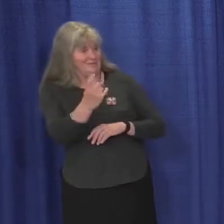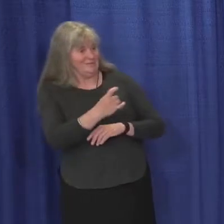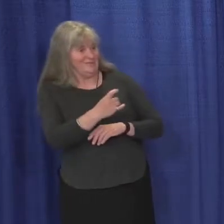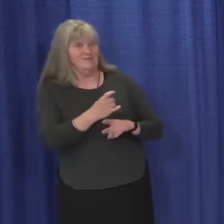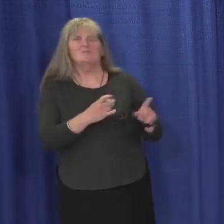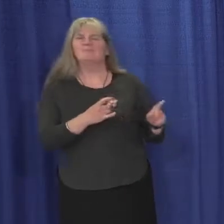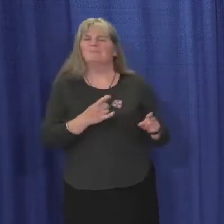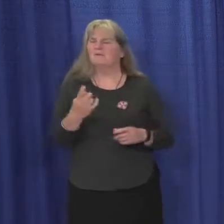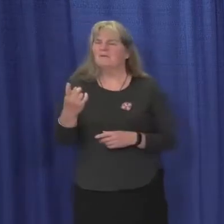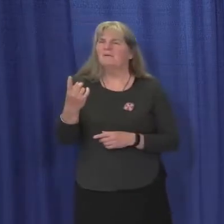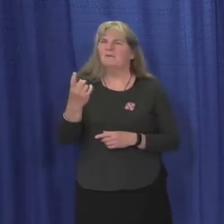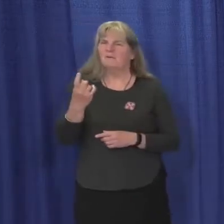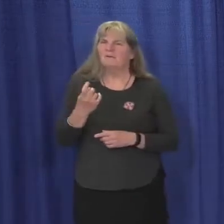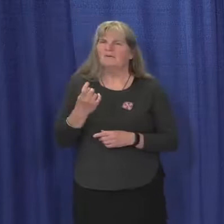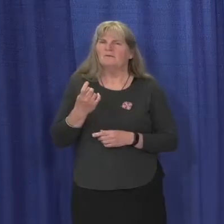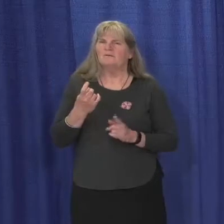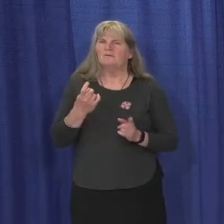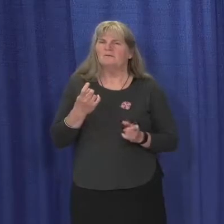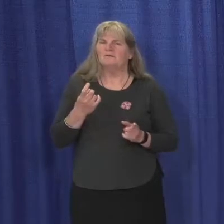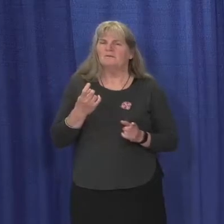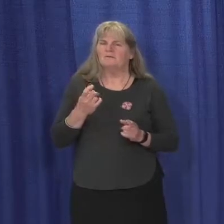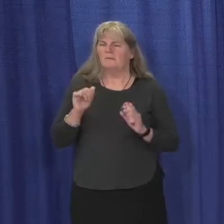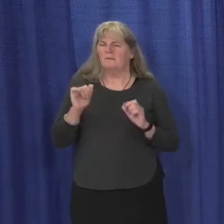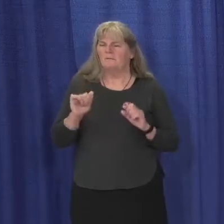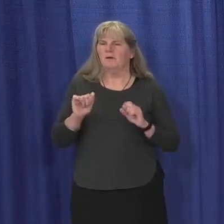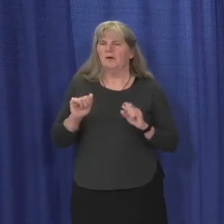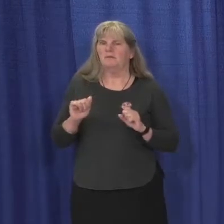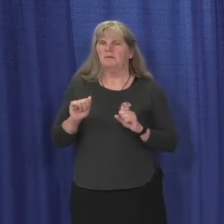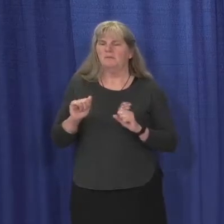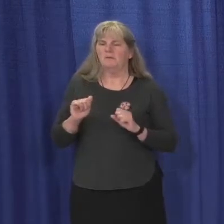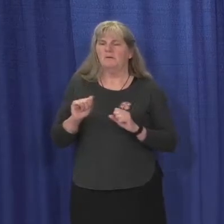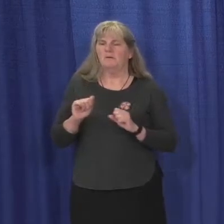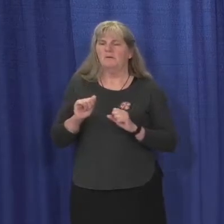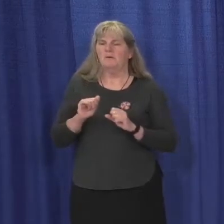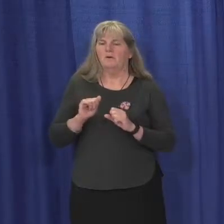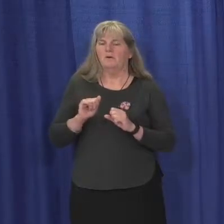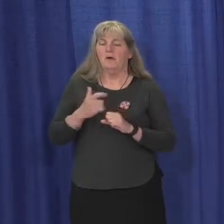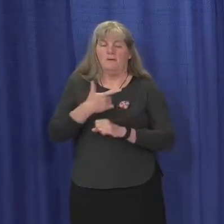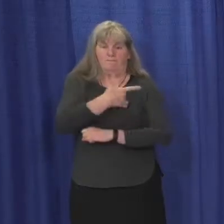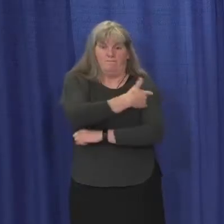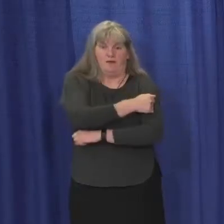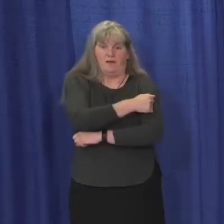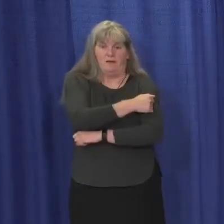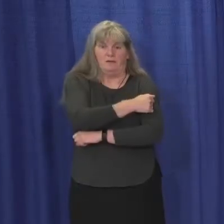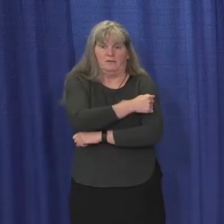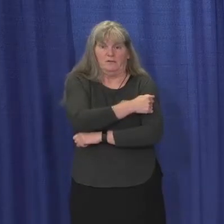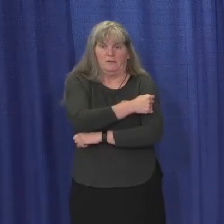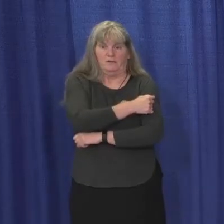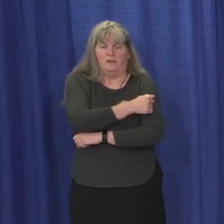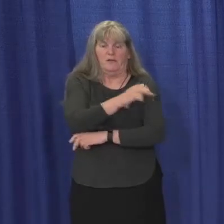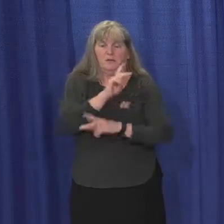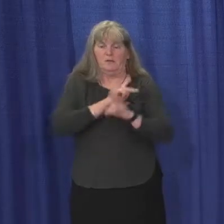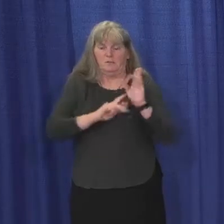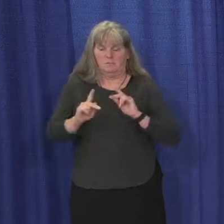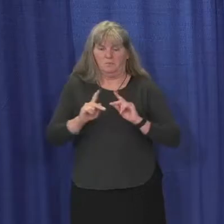Pat: That in English please. The question was whether it's possible for vaccinated people